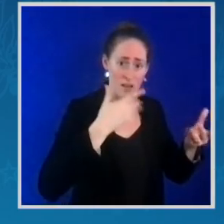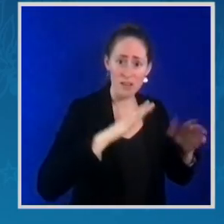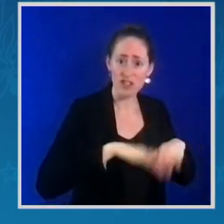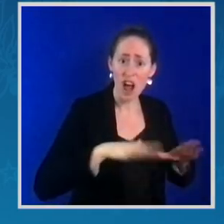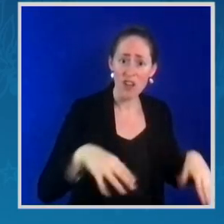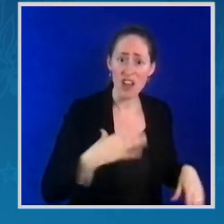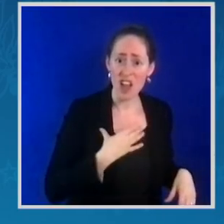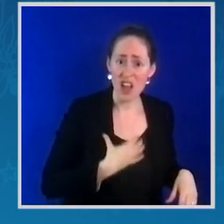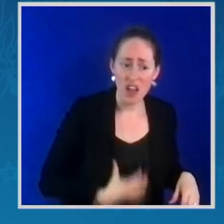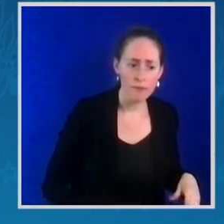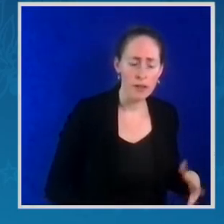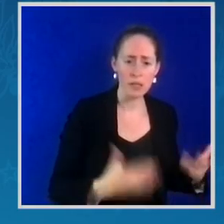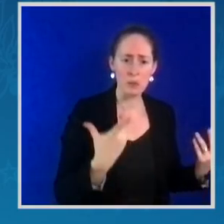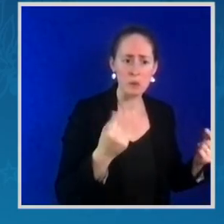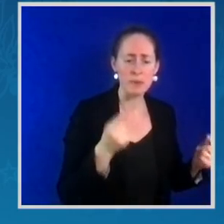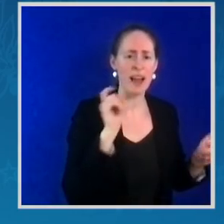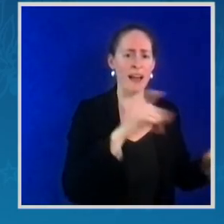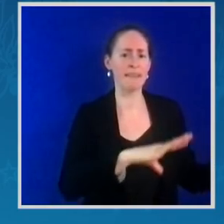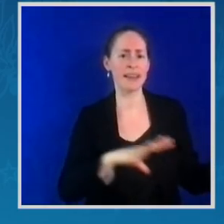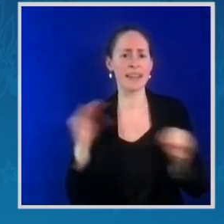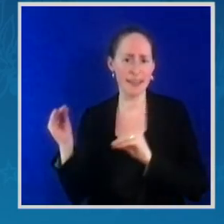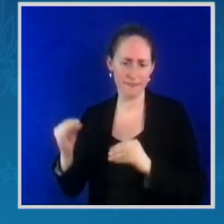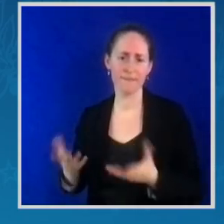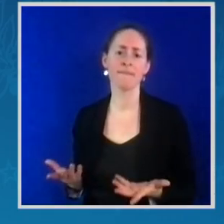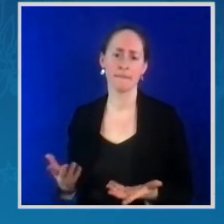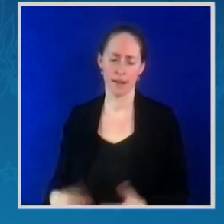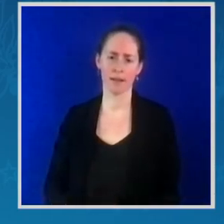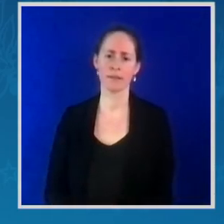So this work is the work that must be done